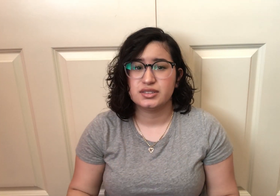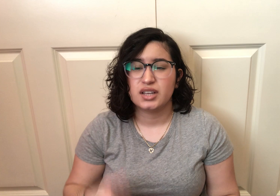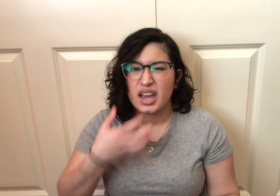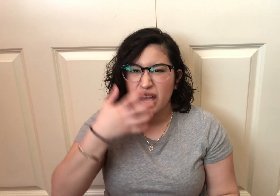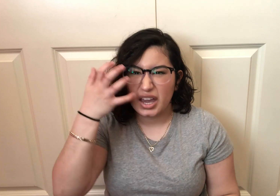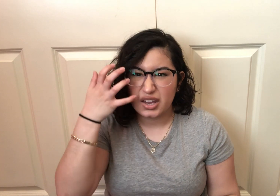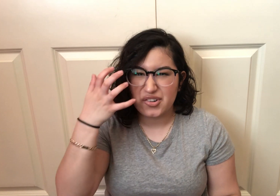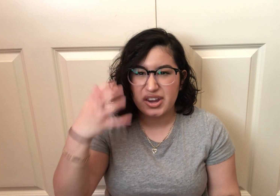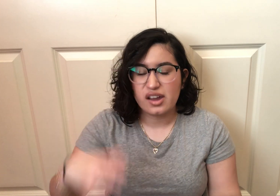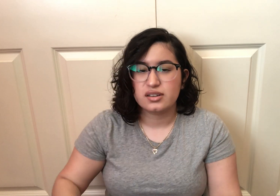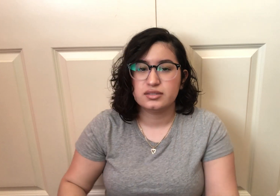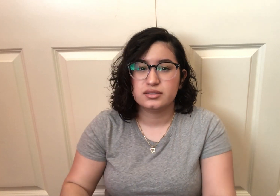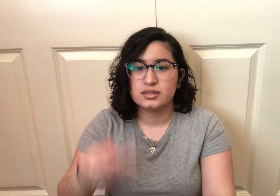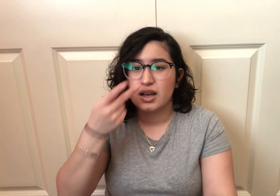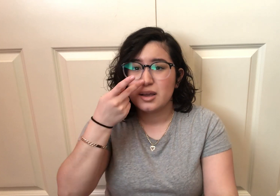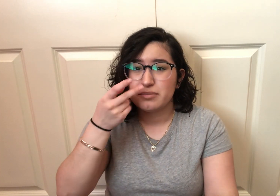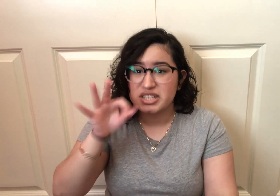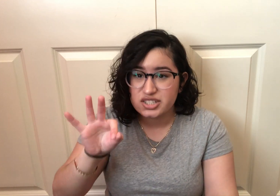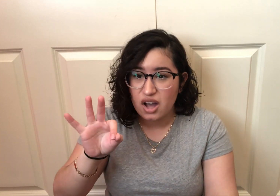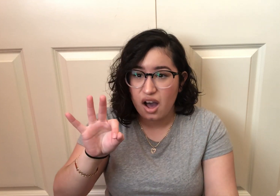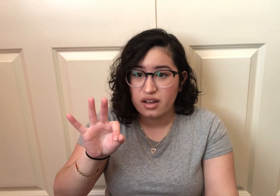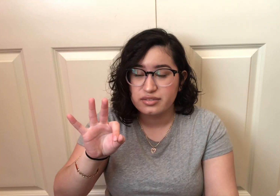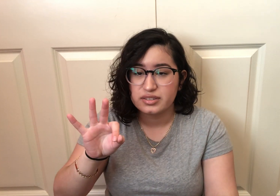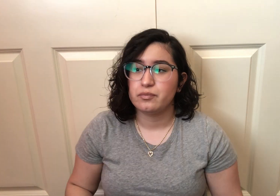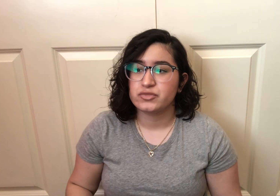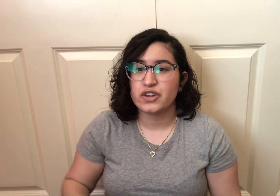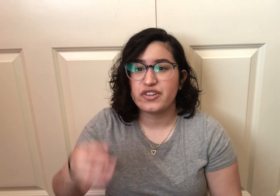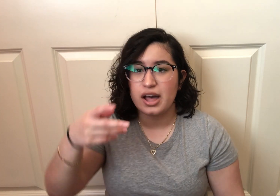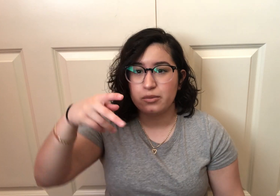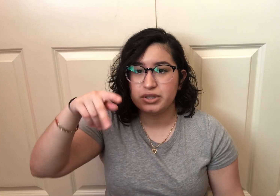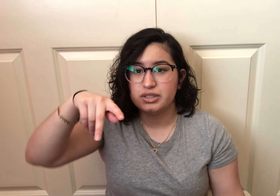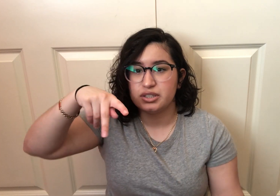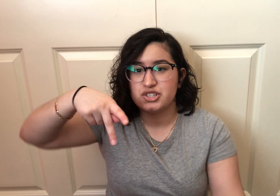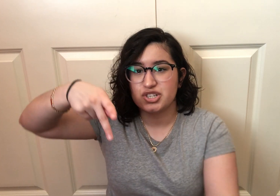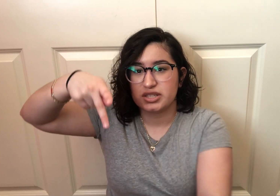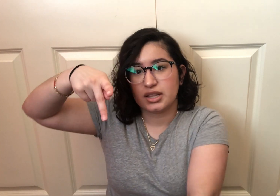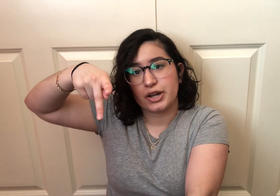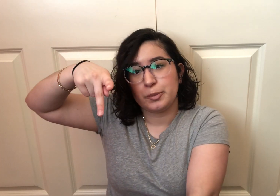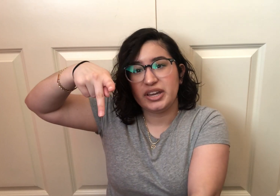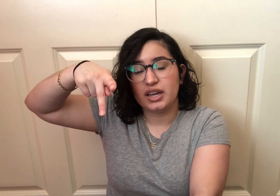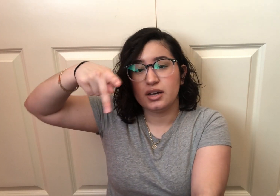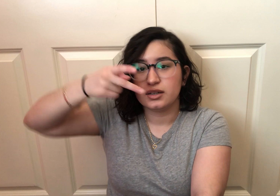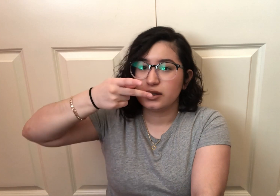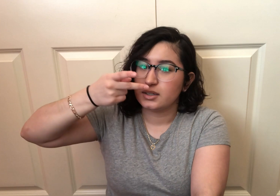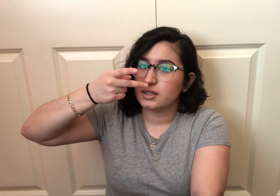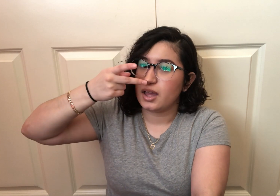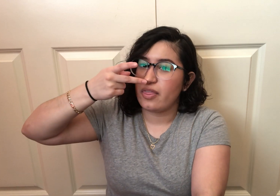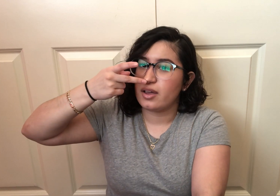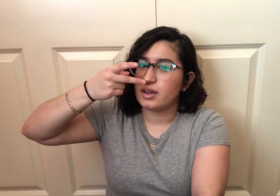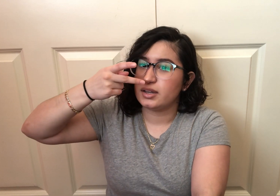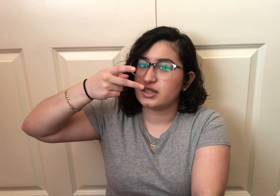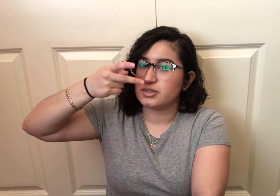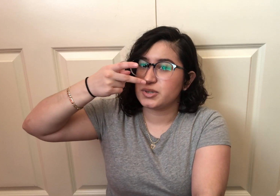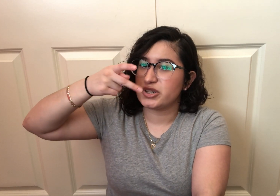"Angry." "Pissed off," so for that one it's just the letter P and then it switches